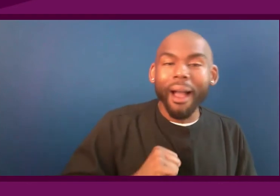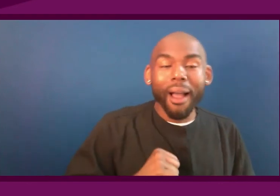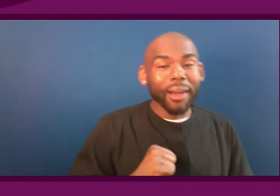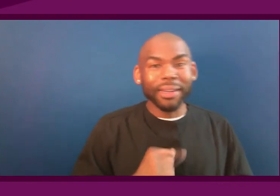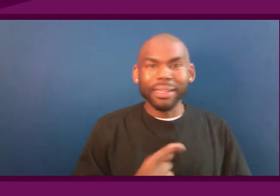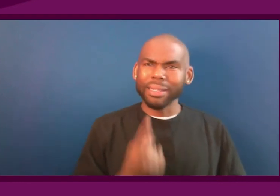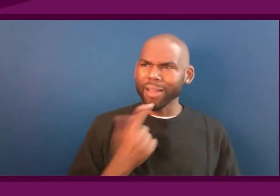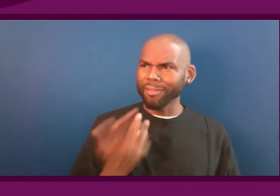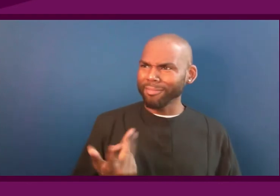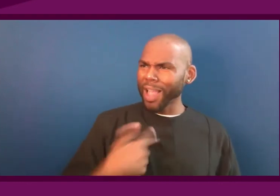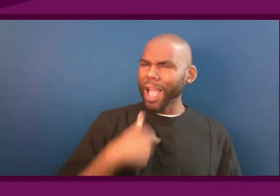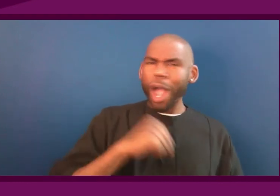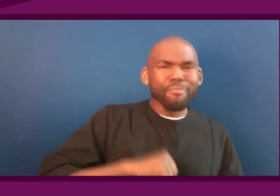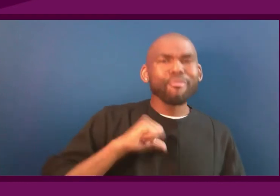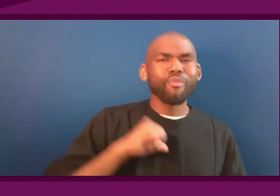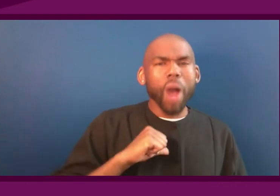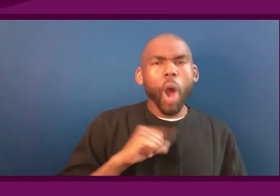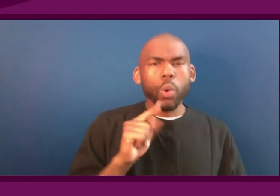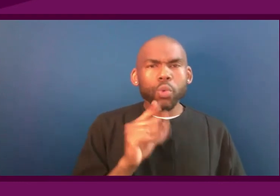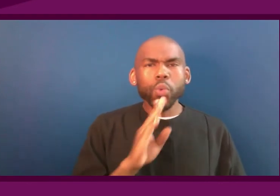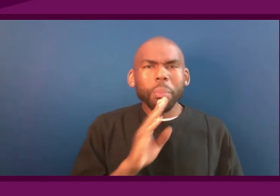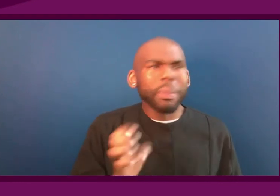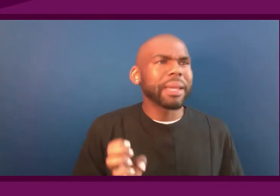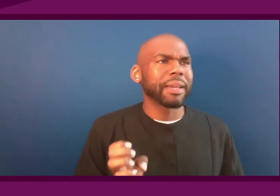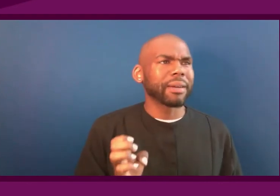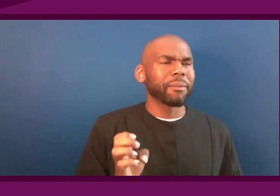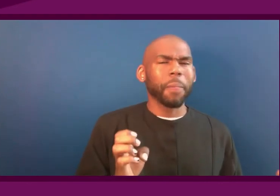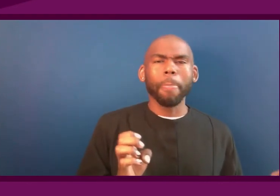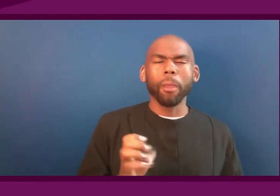having a disability doesn't make us broken. It actually can make us very sexy.